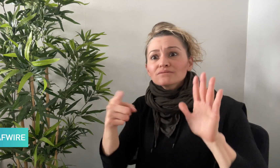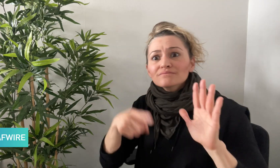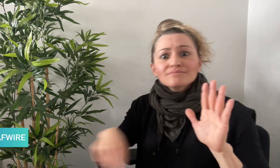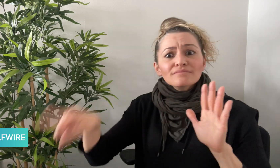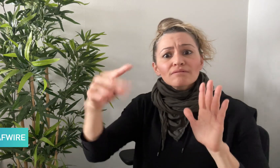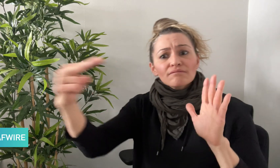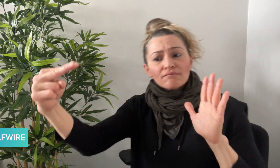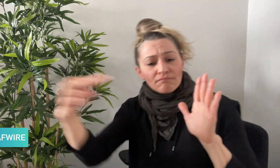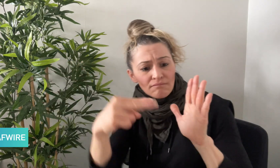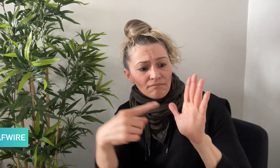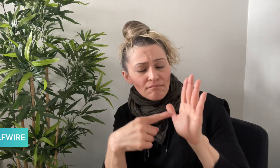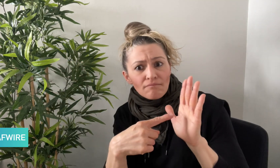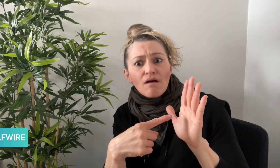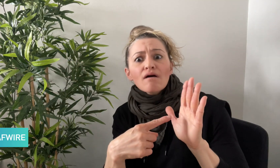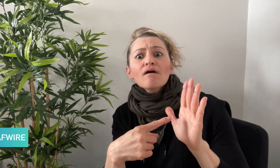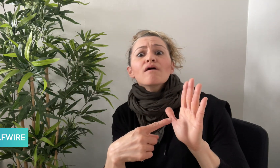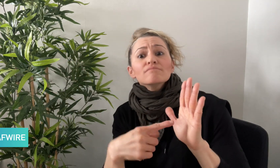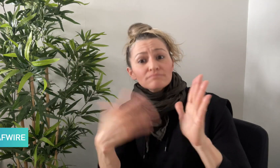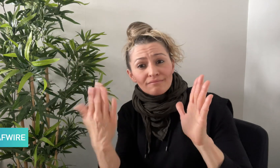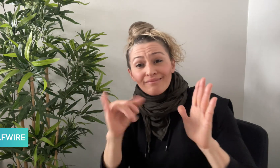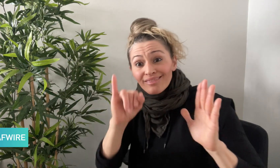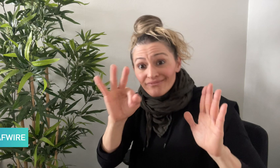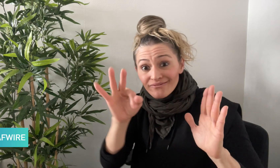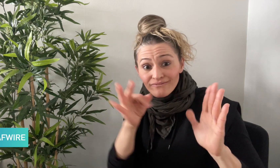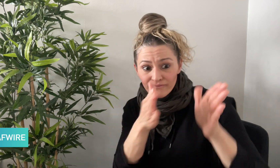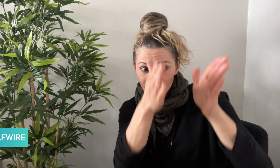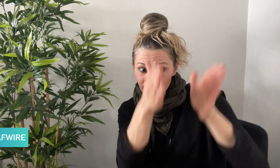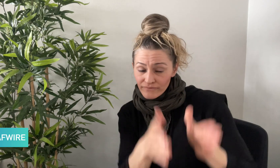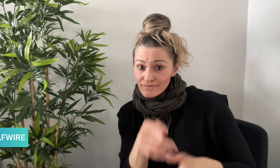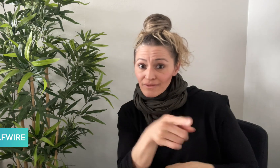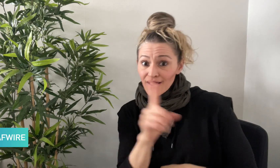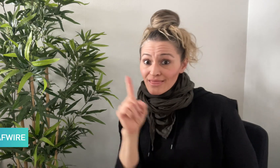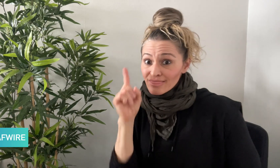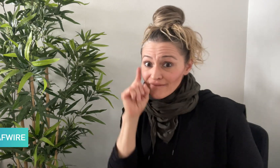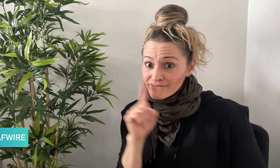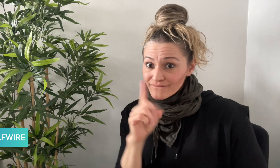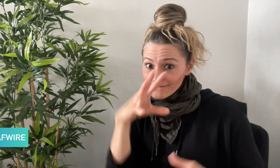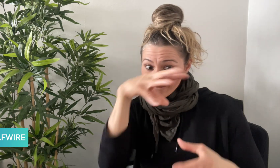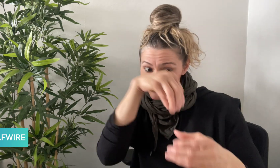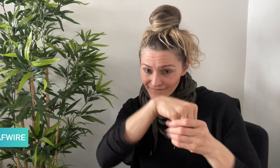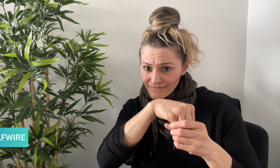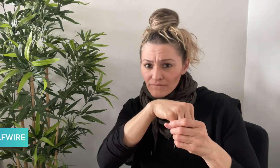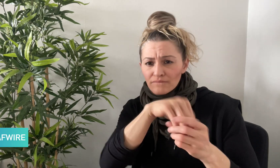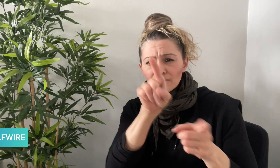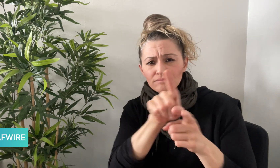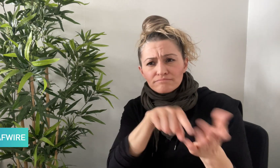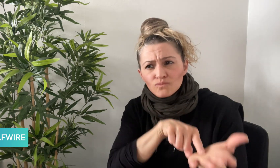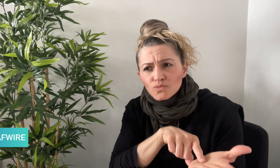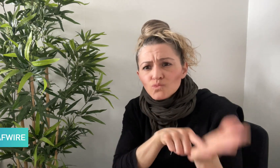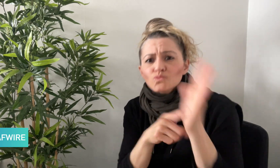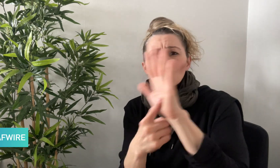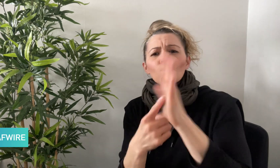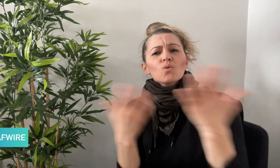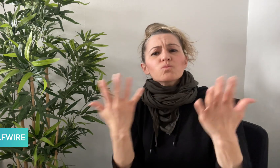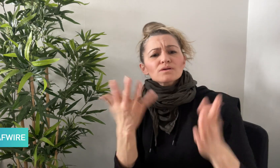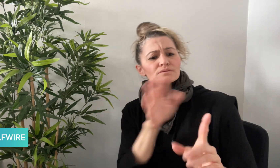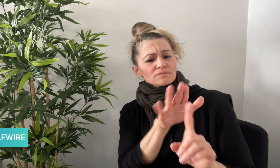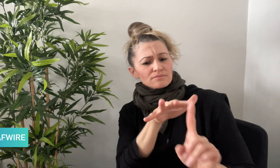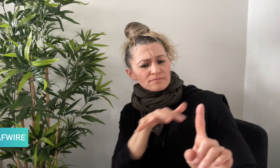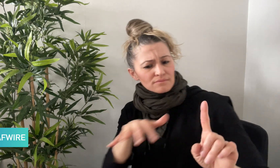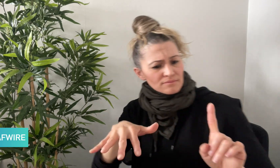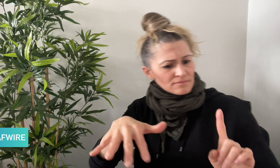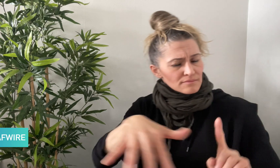the episode would have portrayed the Deaf character